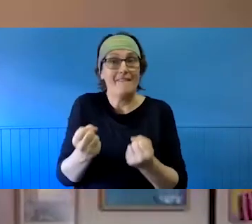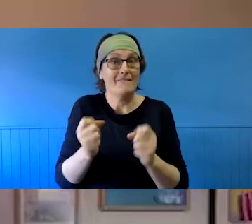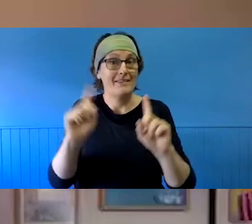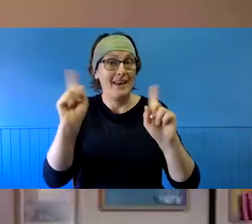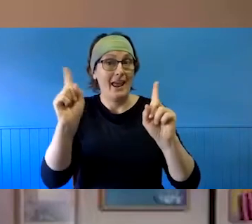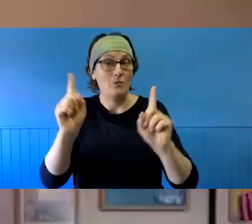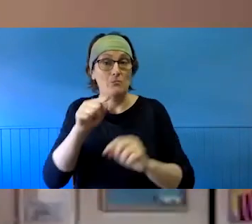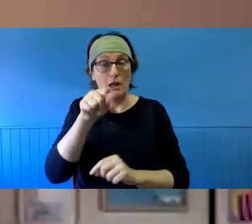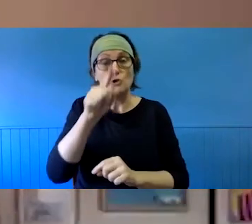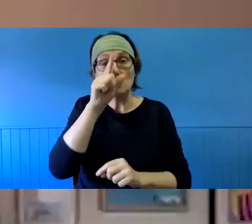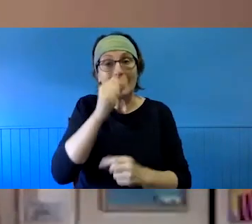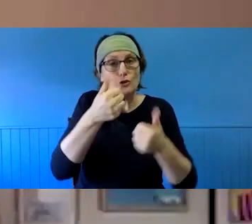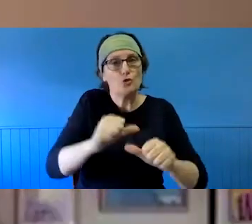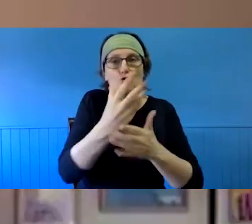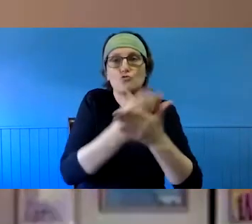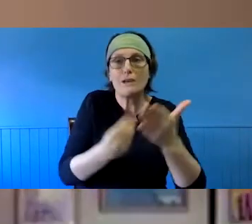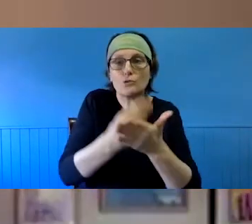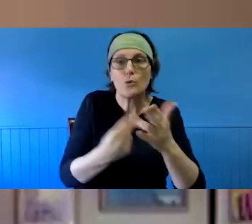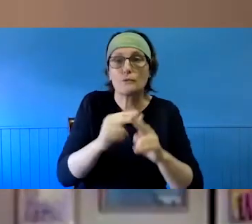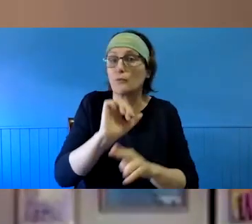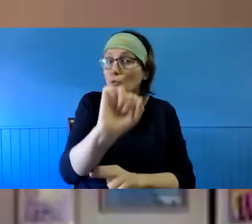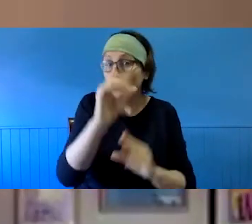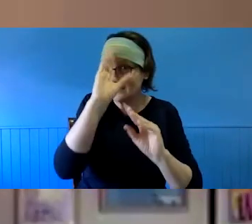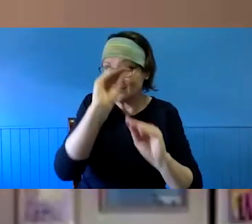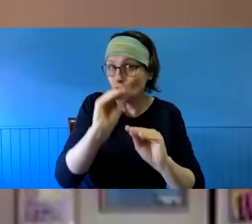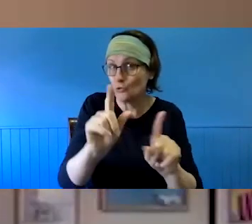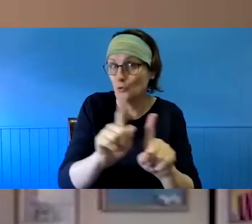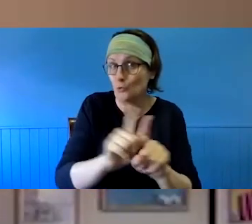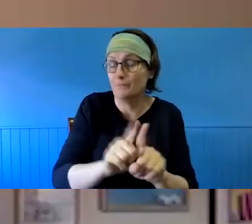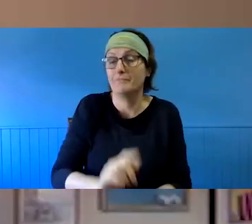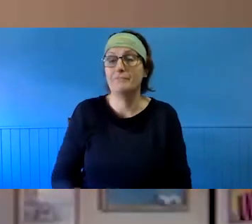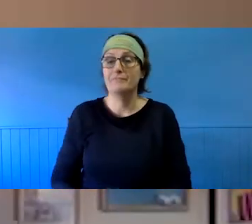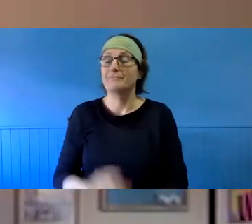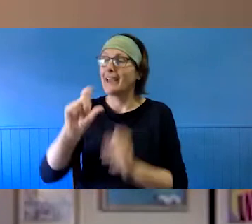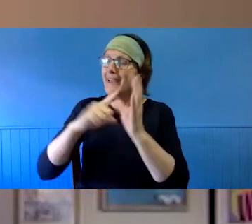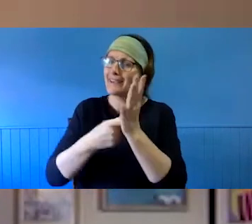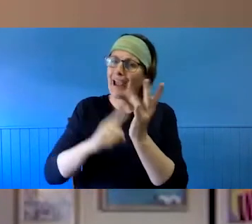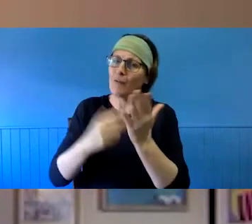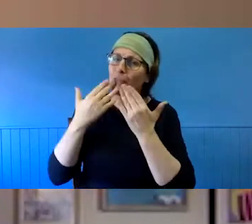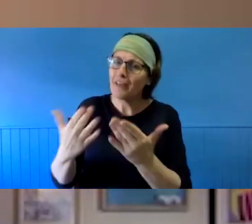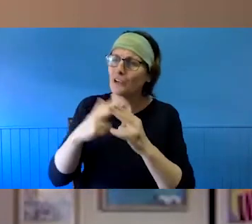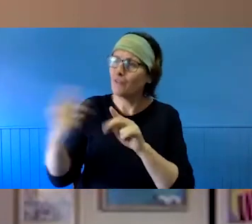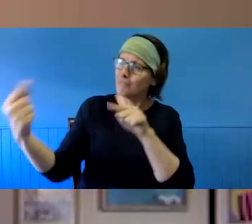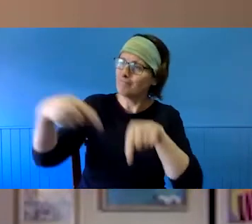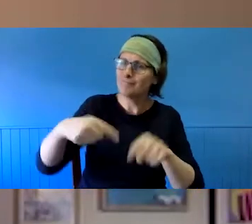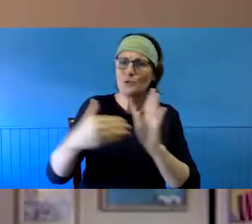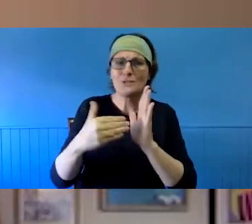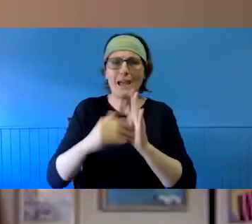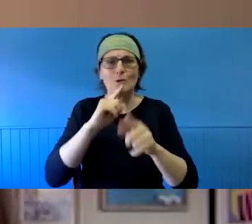you can take away and utilise across any of your teaching. Carol, thank you for being with us today to share with us so many of your practical slips.